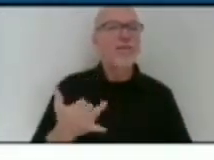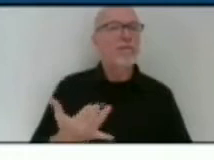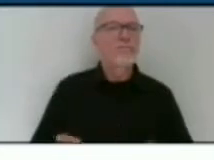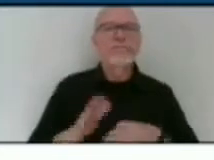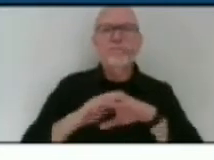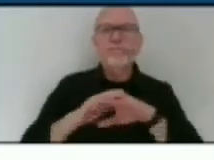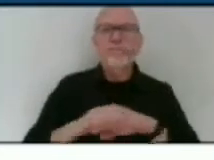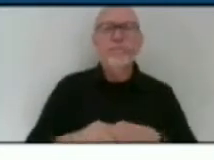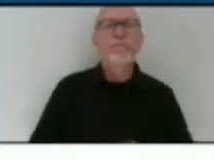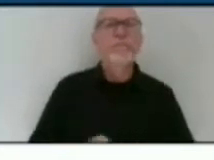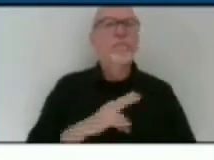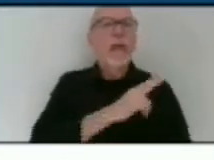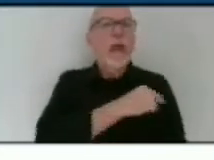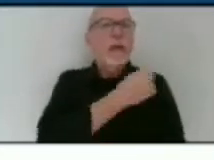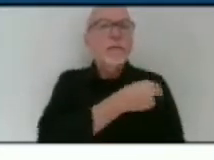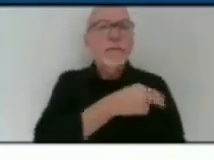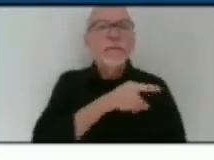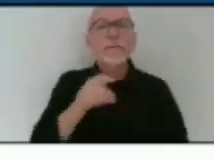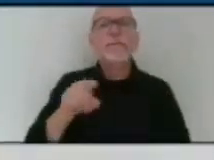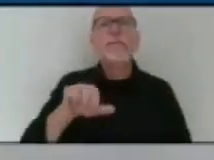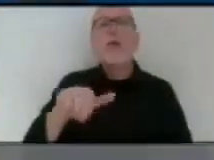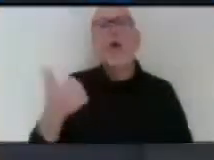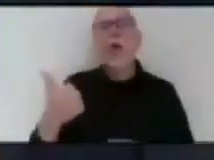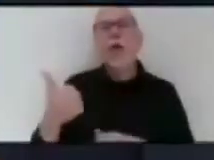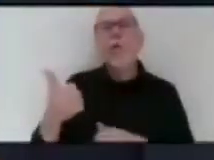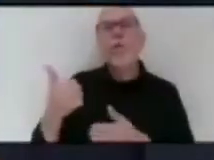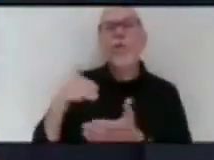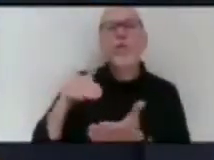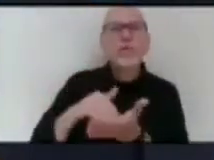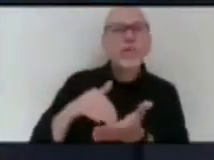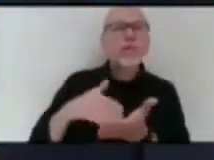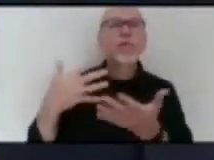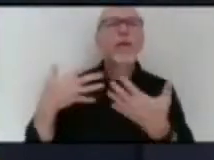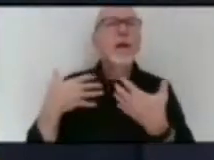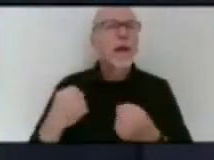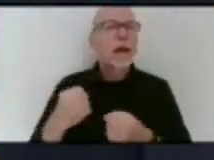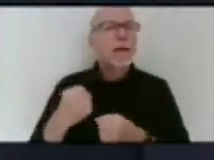hospitals and other health care providers are experiencing staff